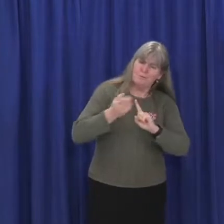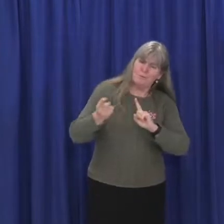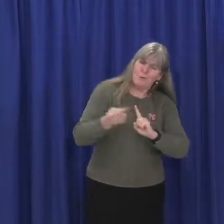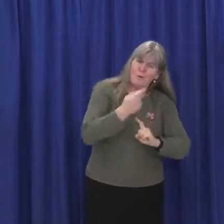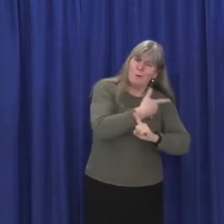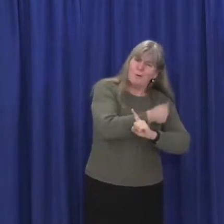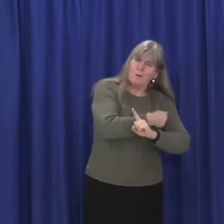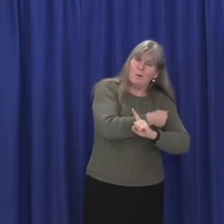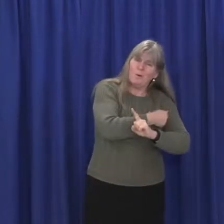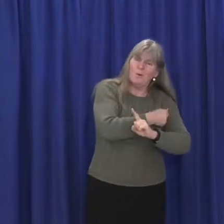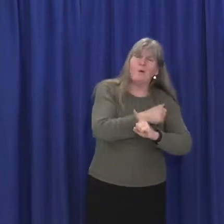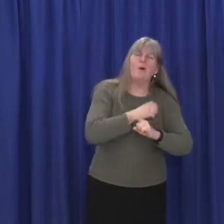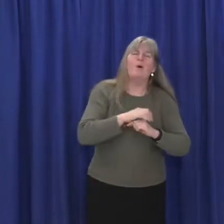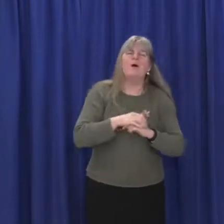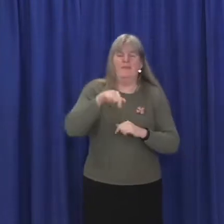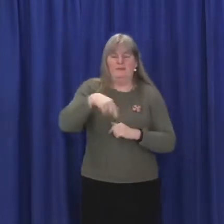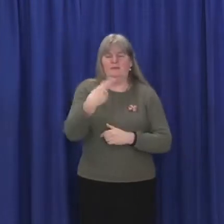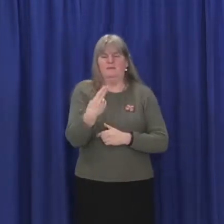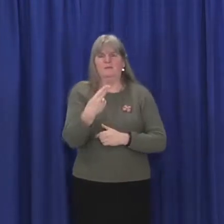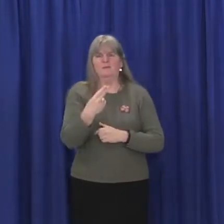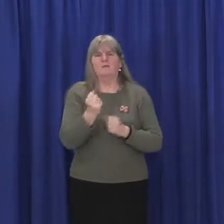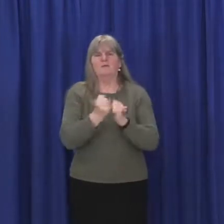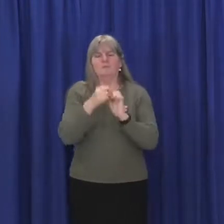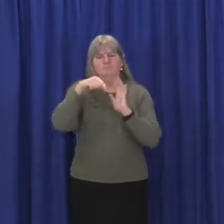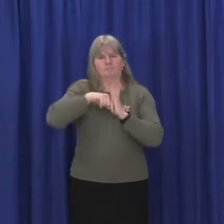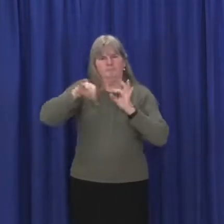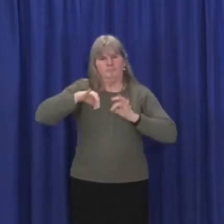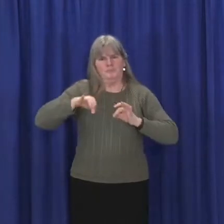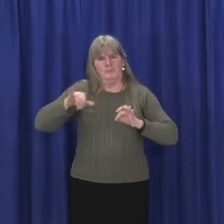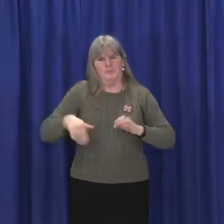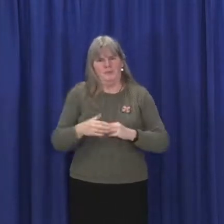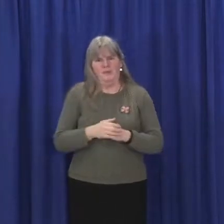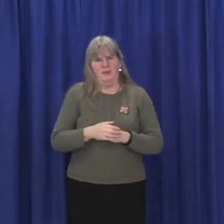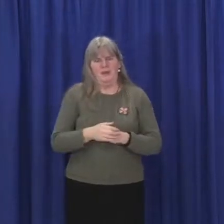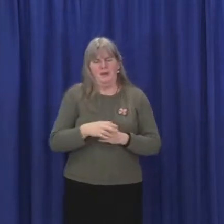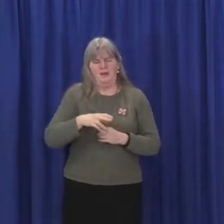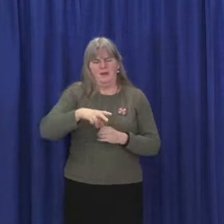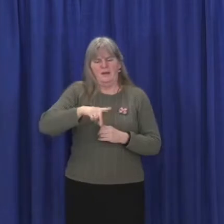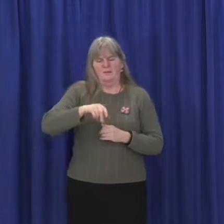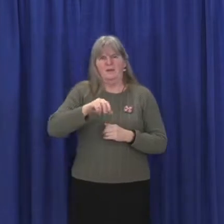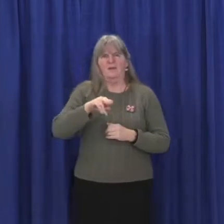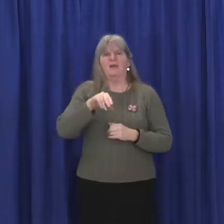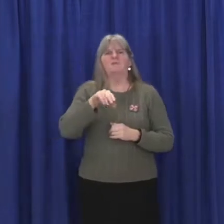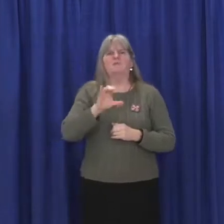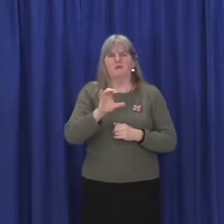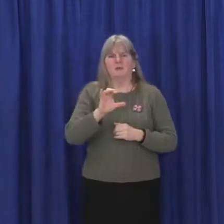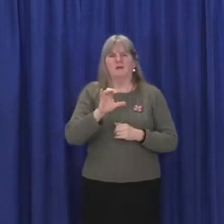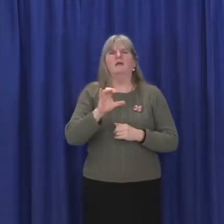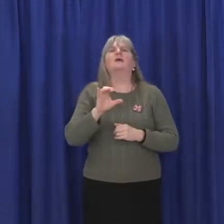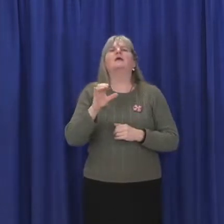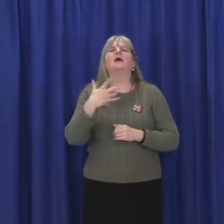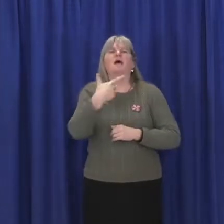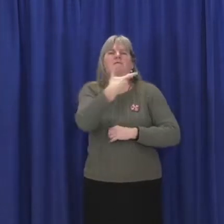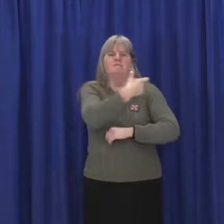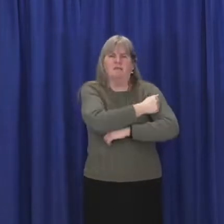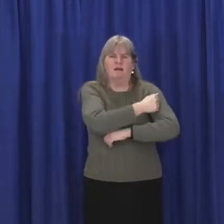deal about this on Thursday, when it's Pediatric COVID-19 Vaccination Day across the country.